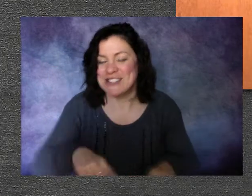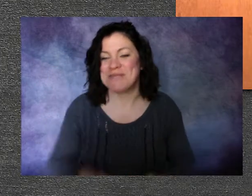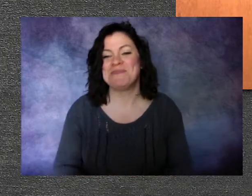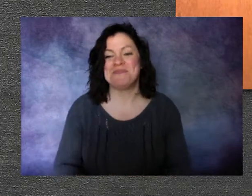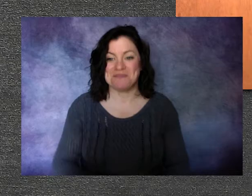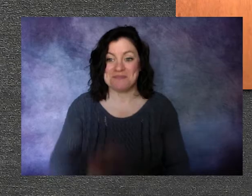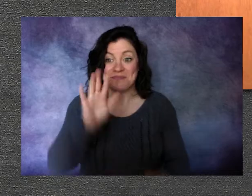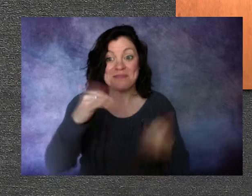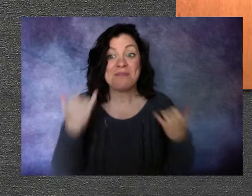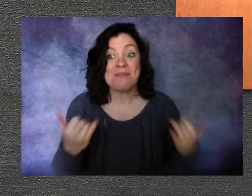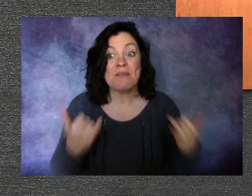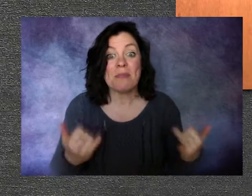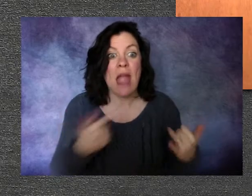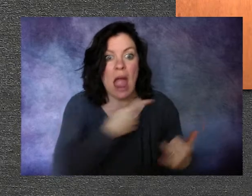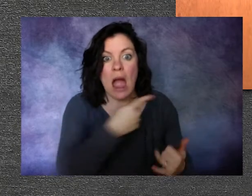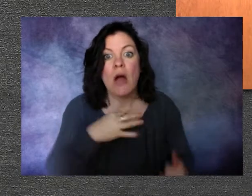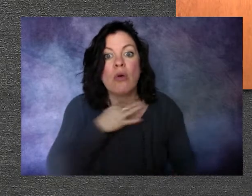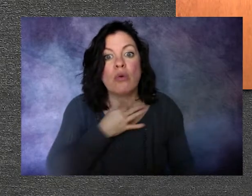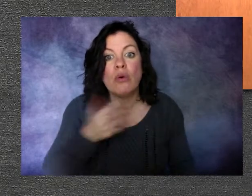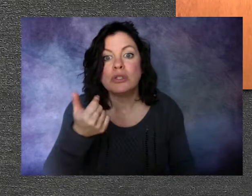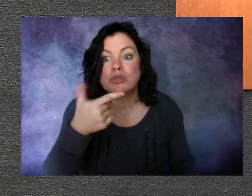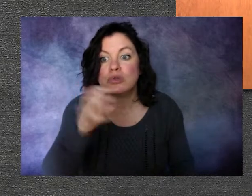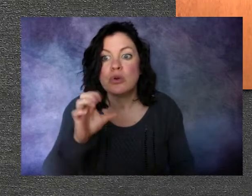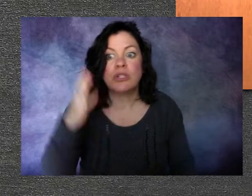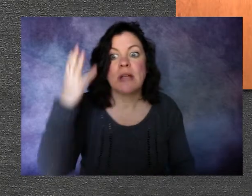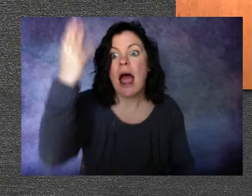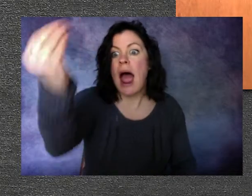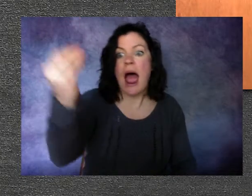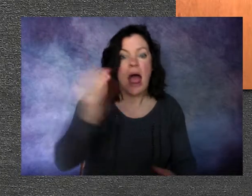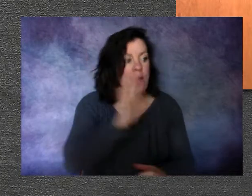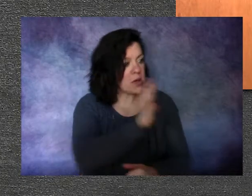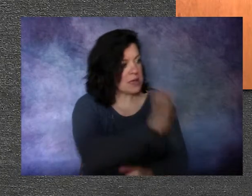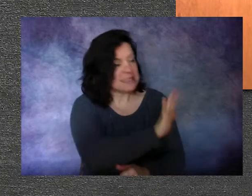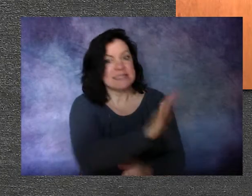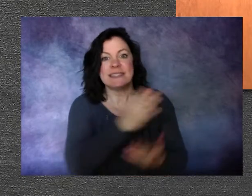Well our friend, Curious George, is out exploring his community.